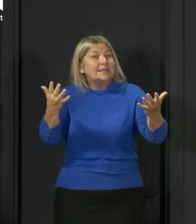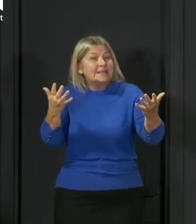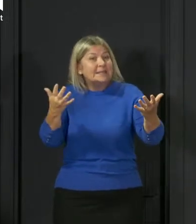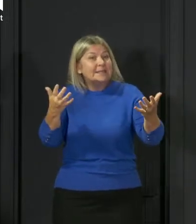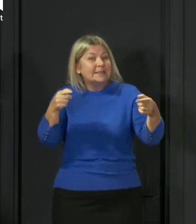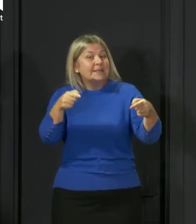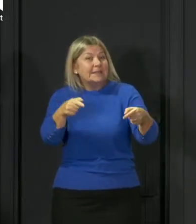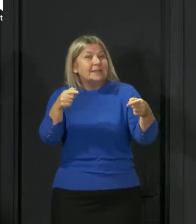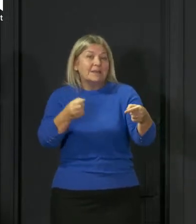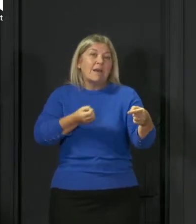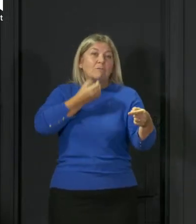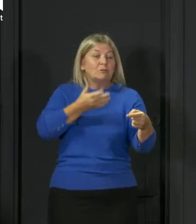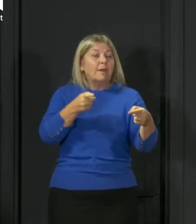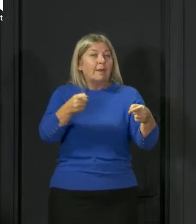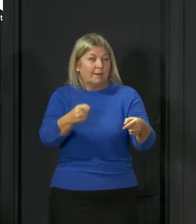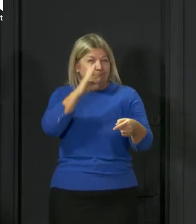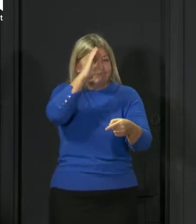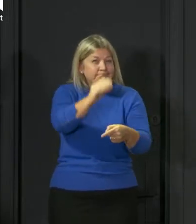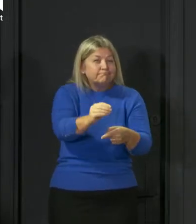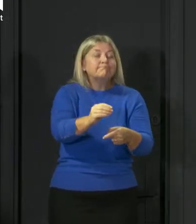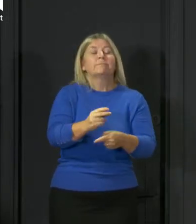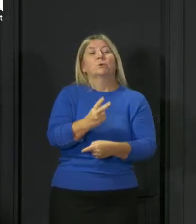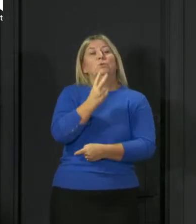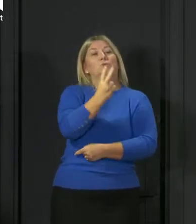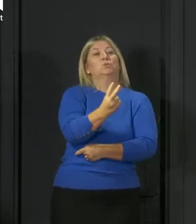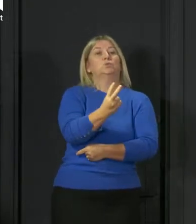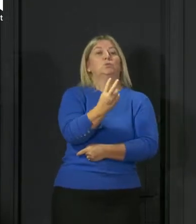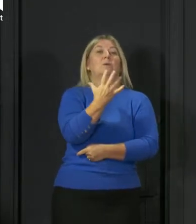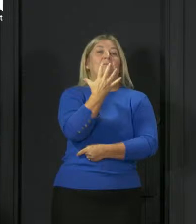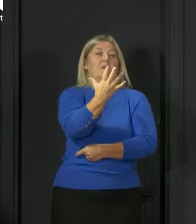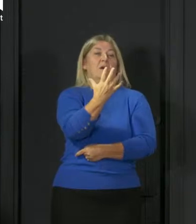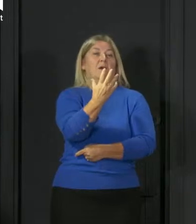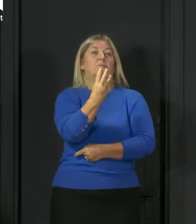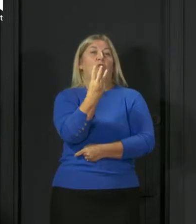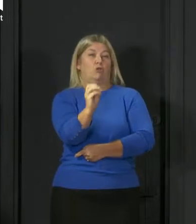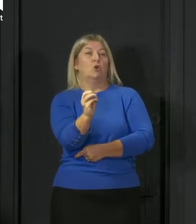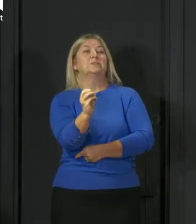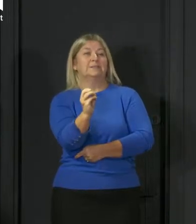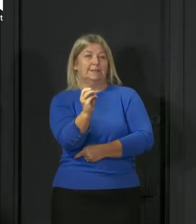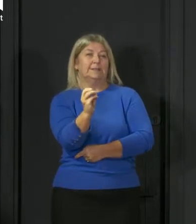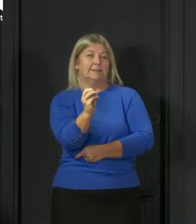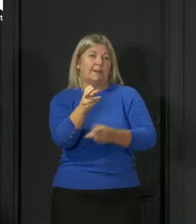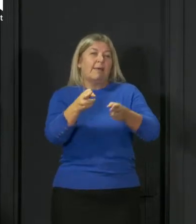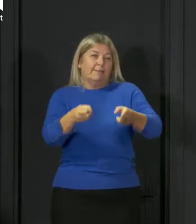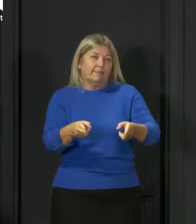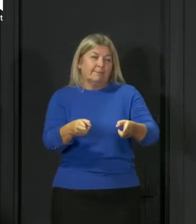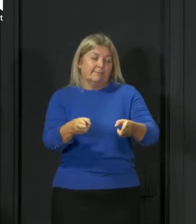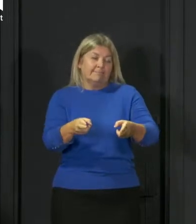on a daily basis, is now 2,530. That total reminds us again that this